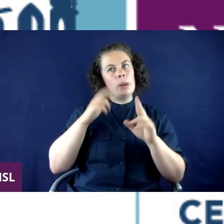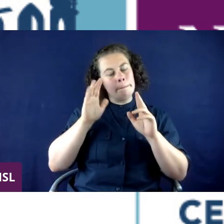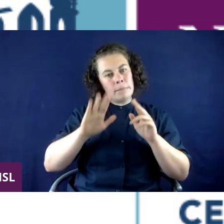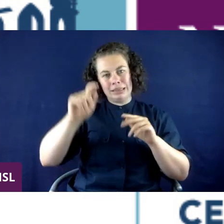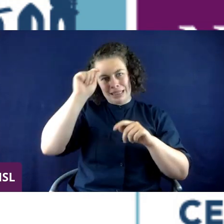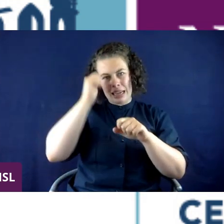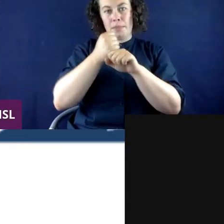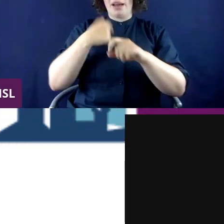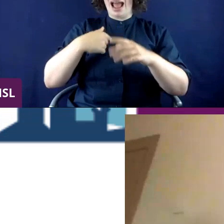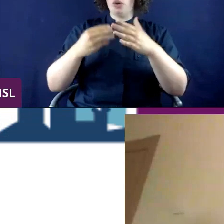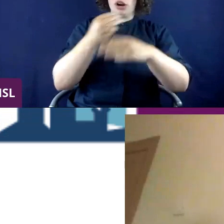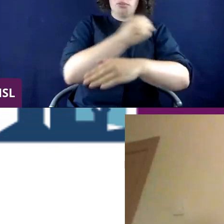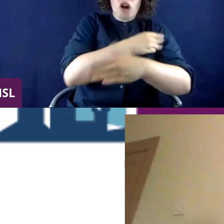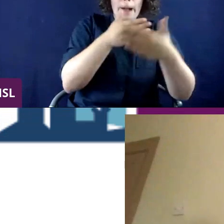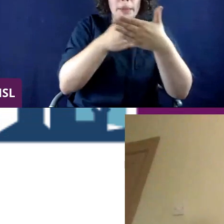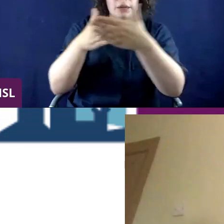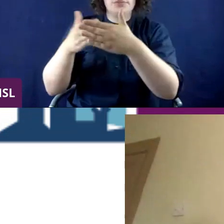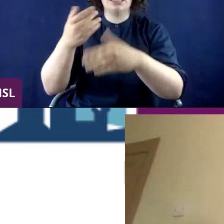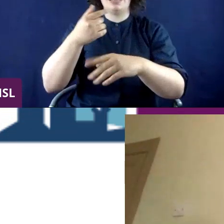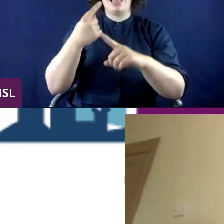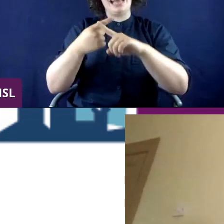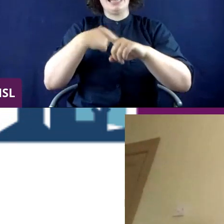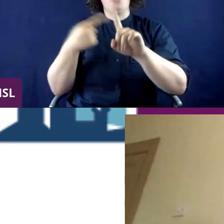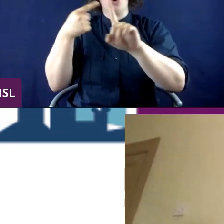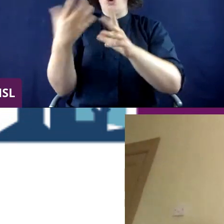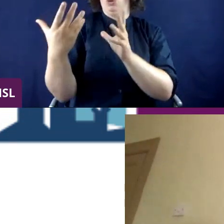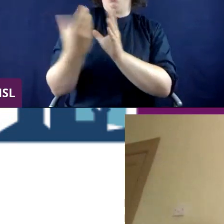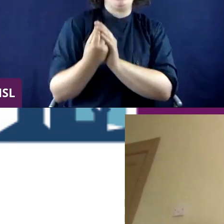Great, thank you. We just have one final comment here